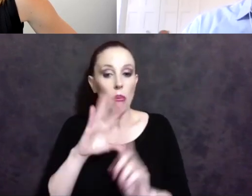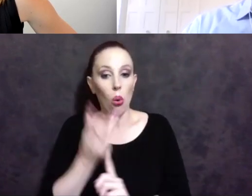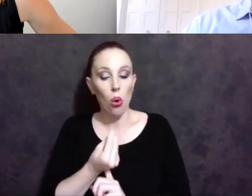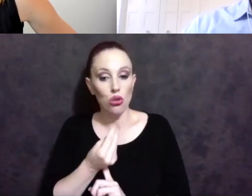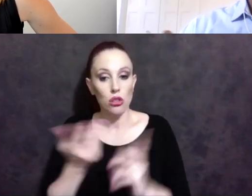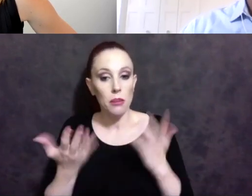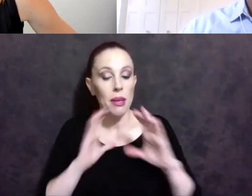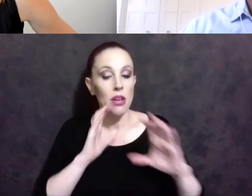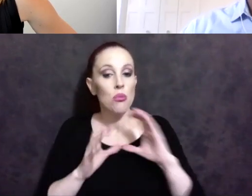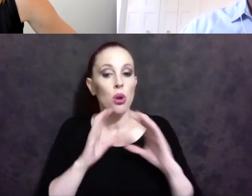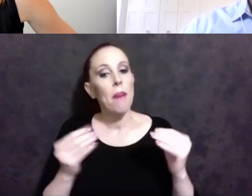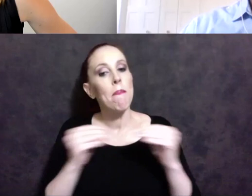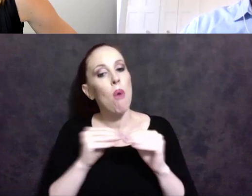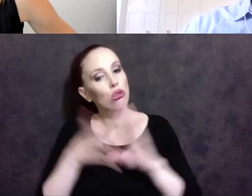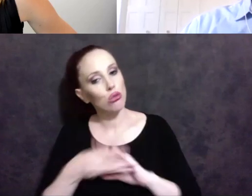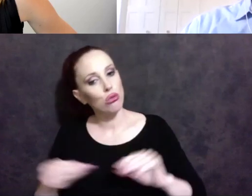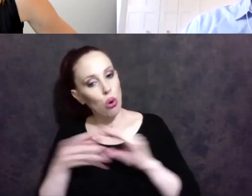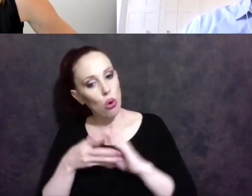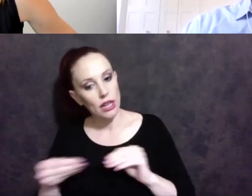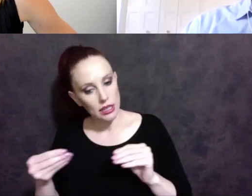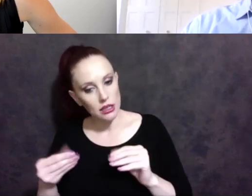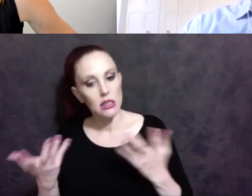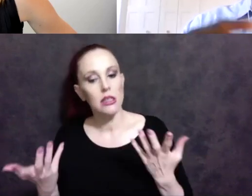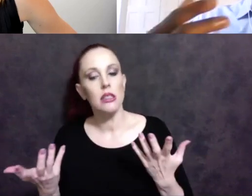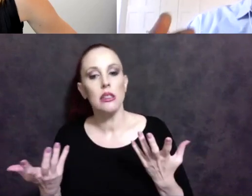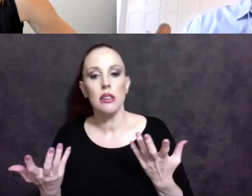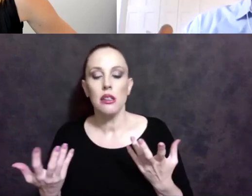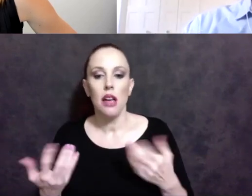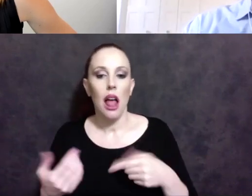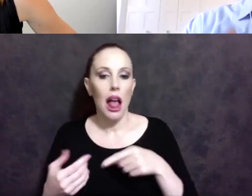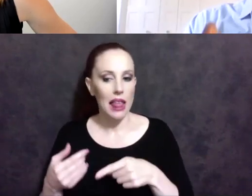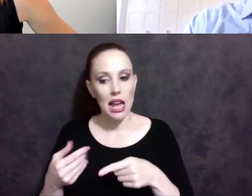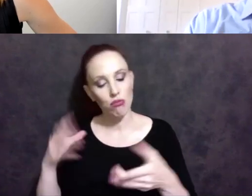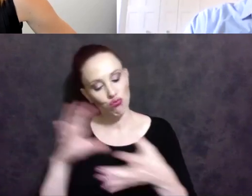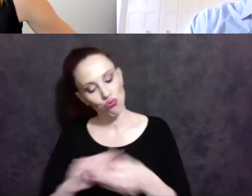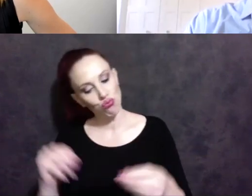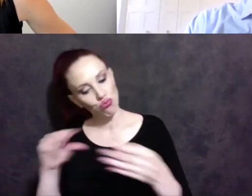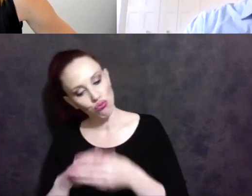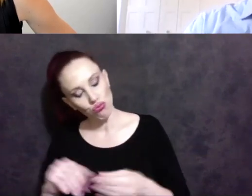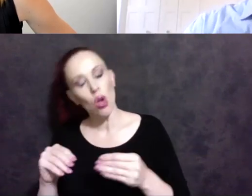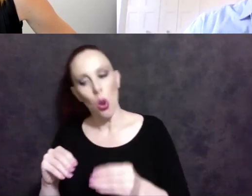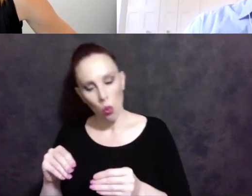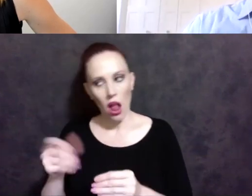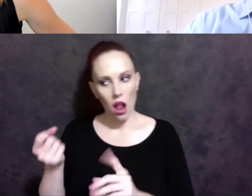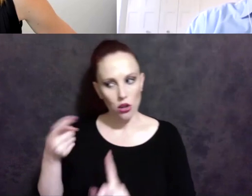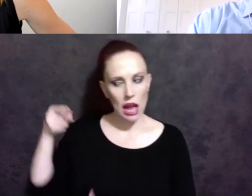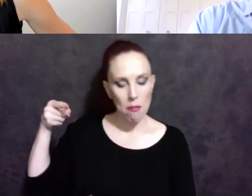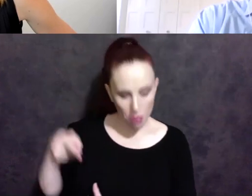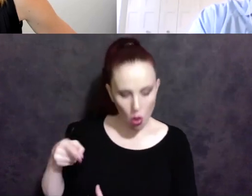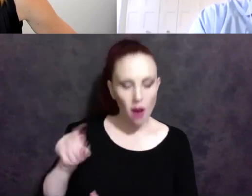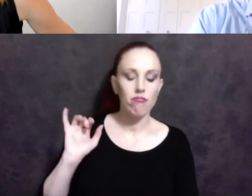more in stories and in telling that story, you get a given point across. In that culture